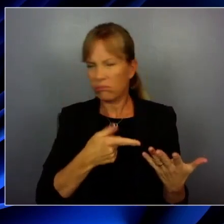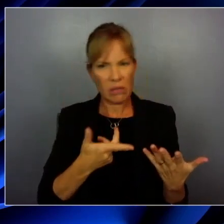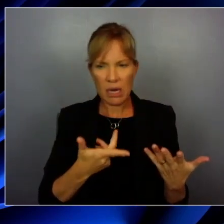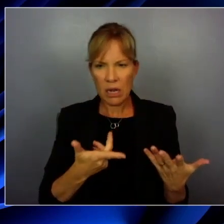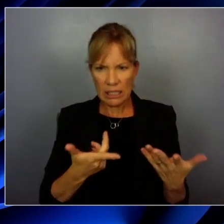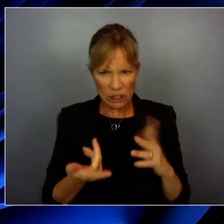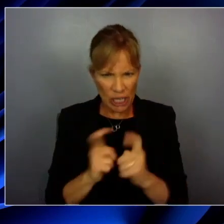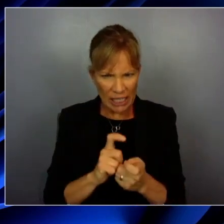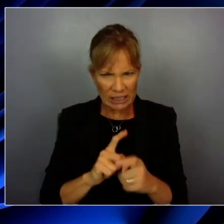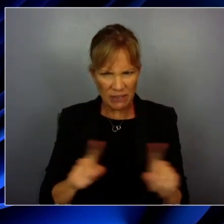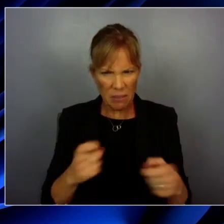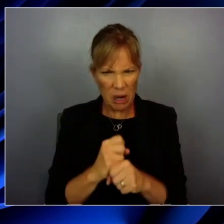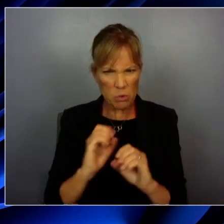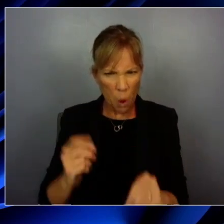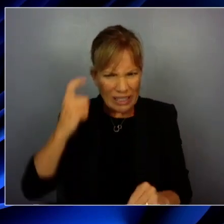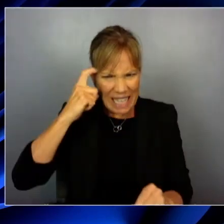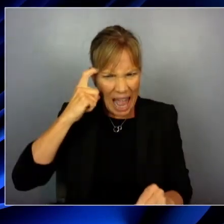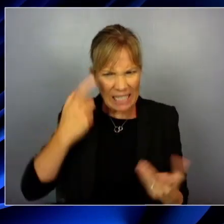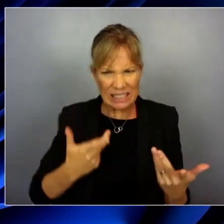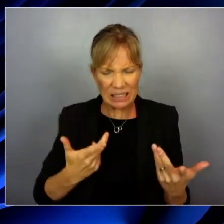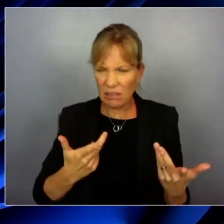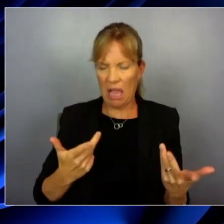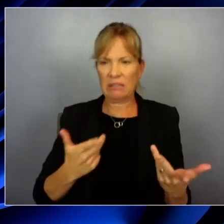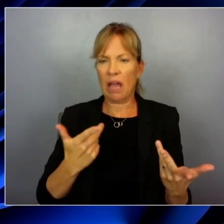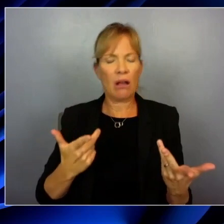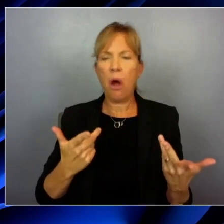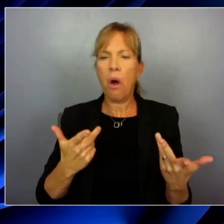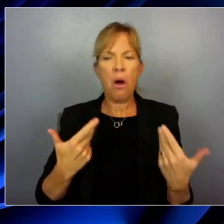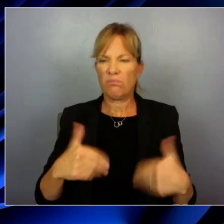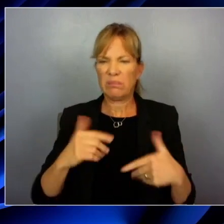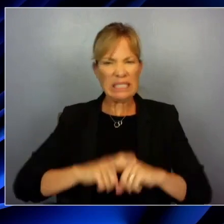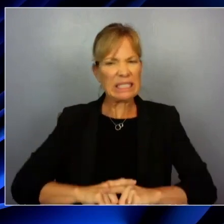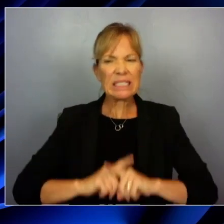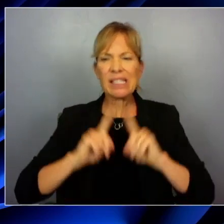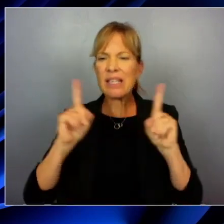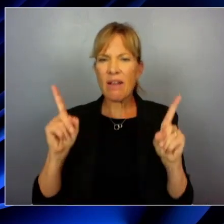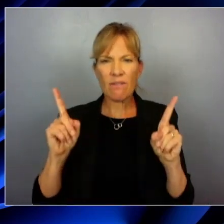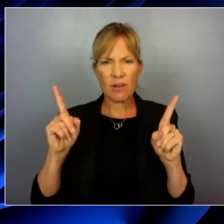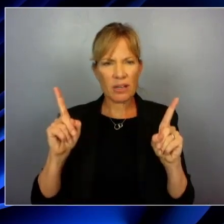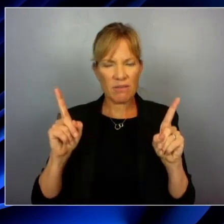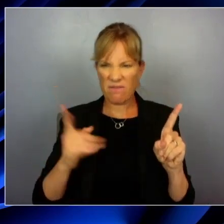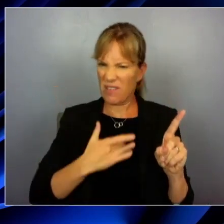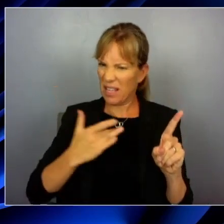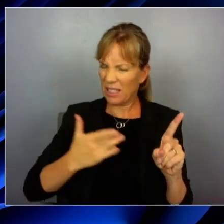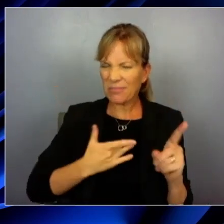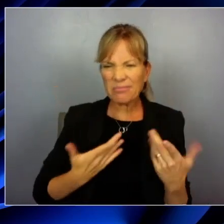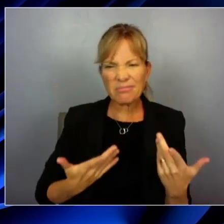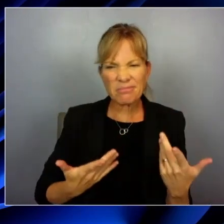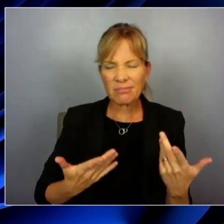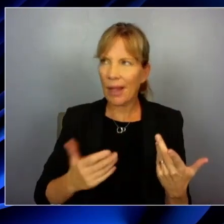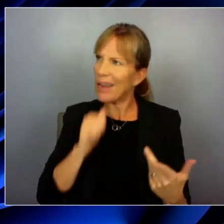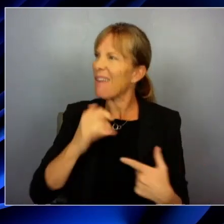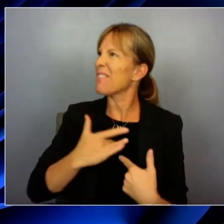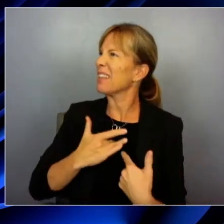it's. just completely a different feeling or not even feeling. But just like a different object to them.